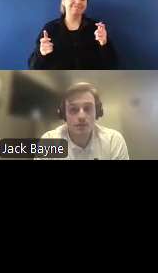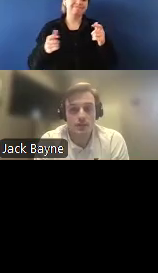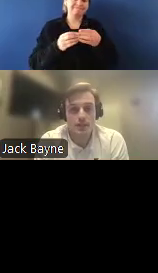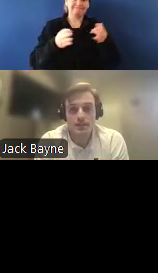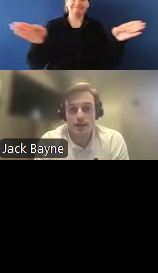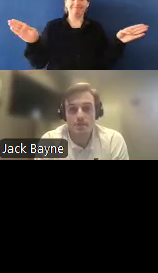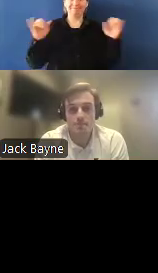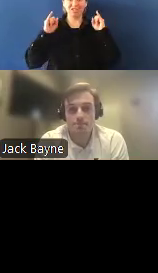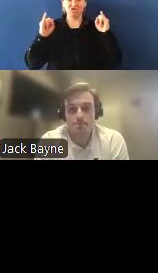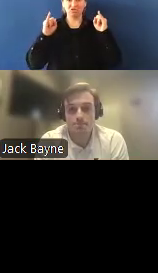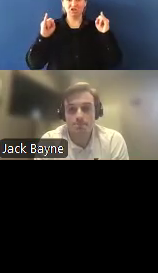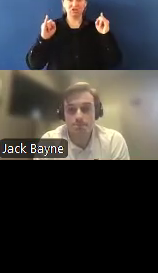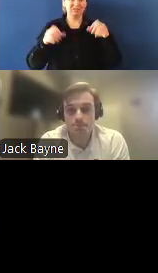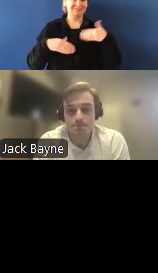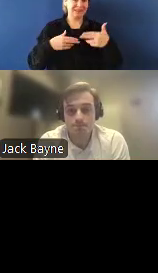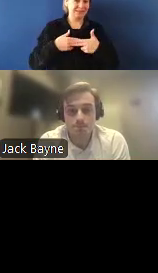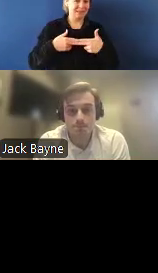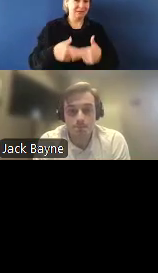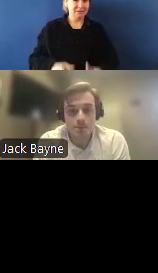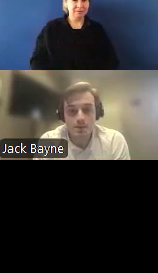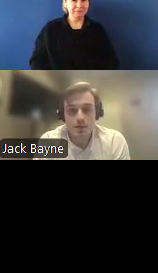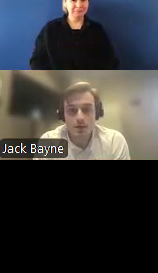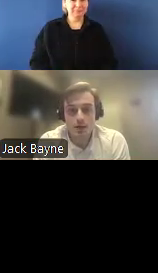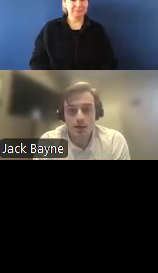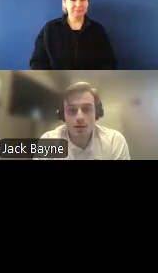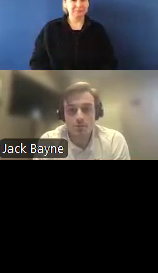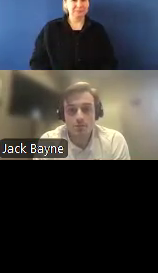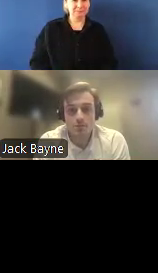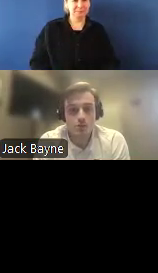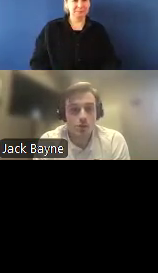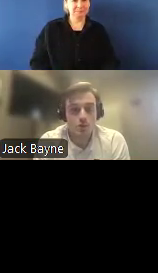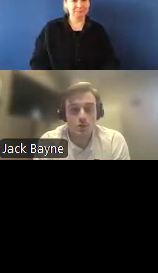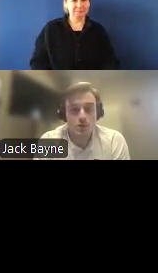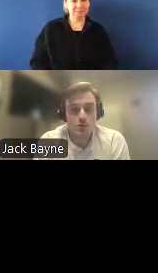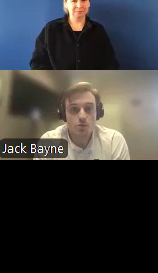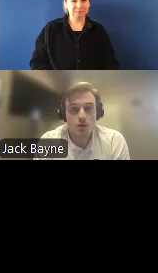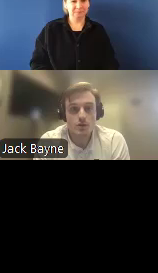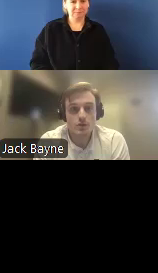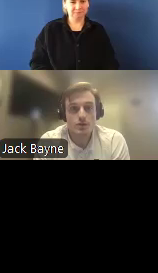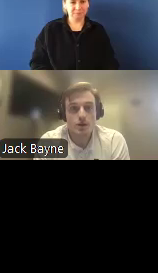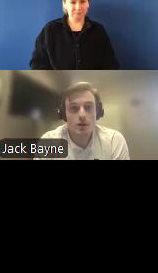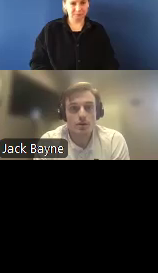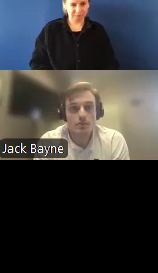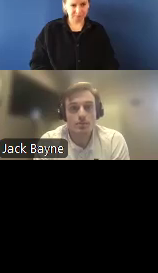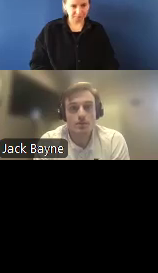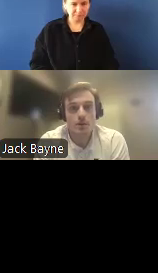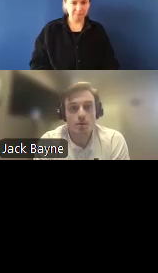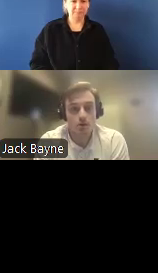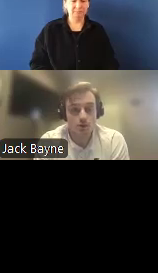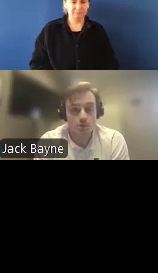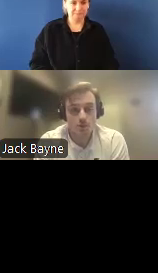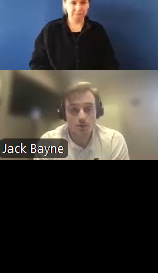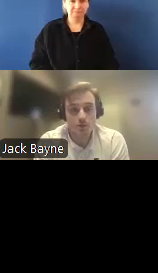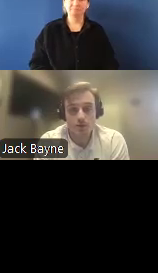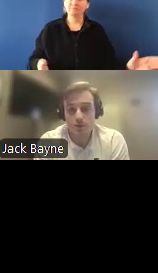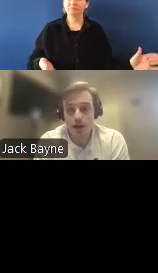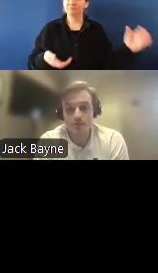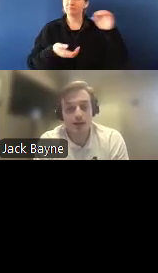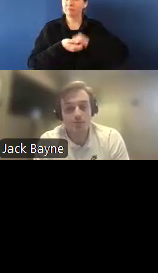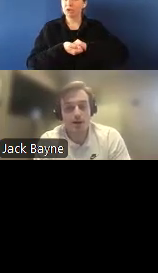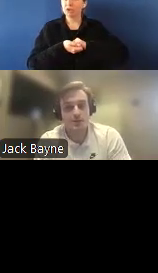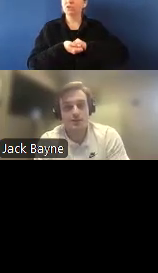over to the next slide. So this was a partnership that, you know, happened kind of behind the